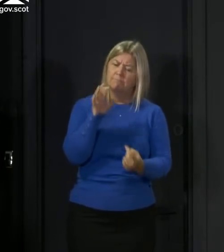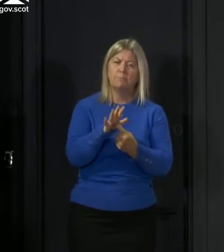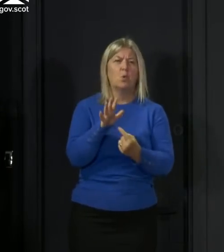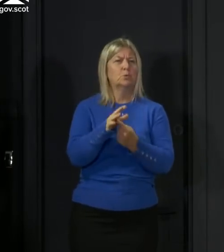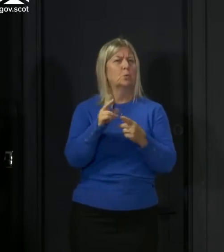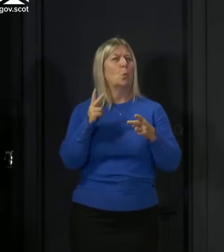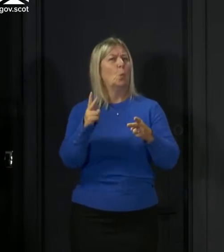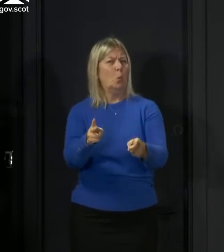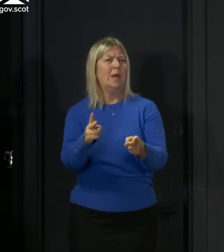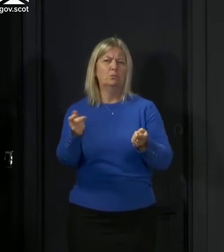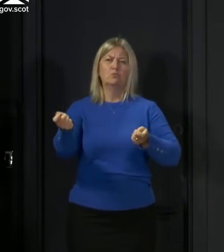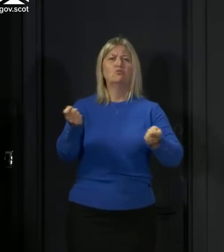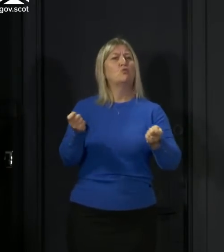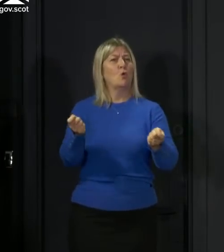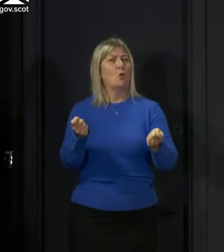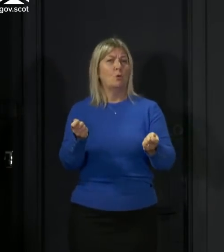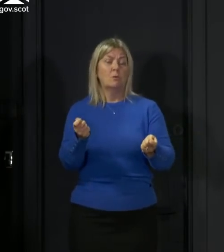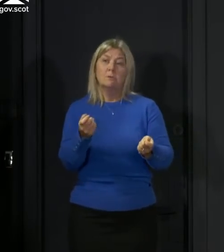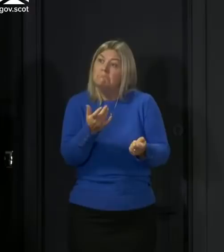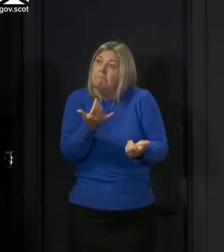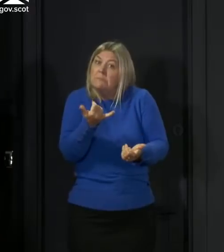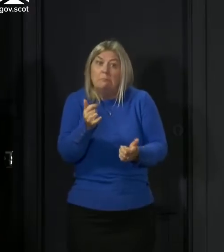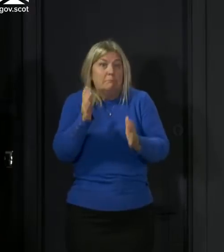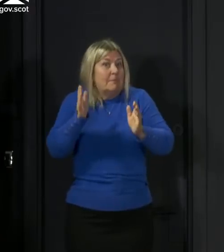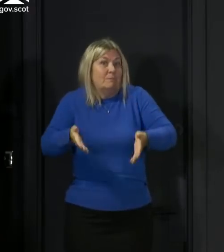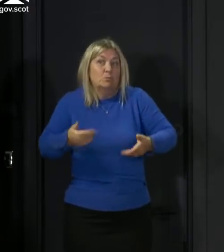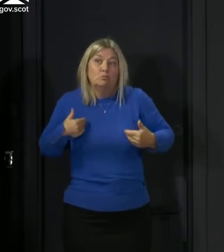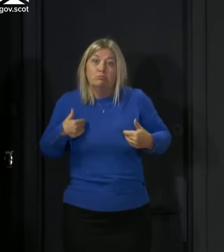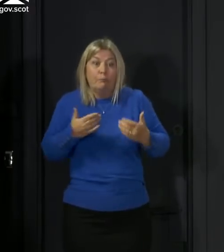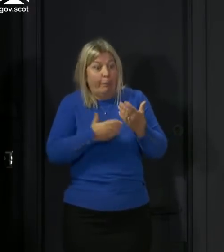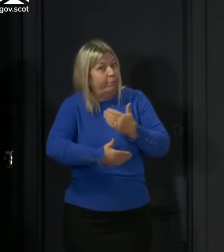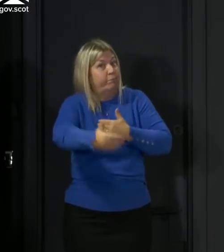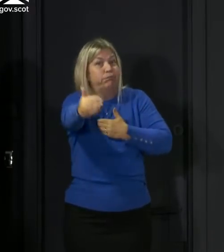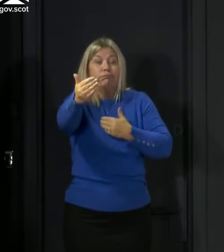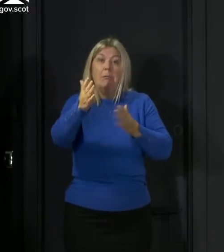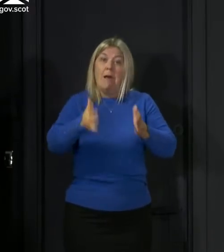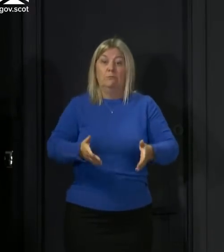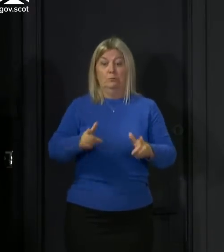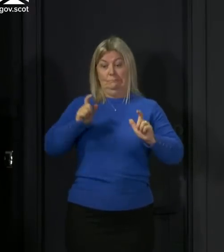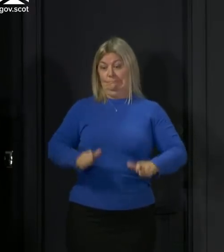at some point all of us might need to make to this collective effort against COVID.